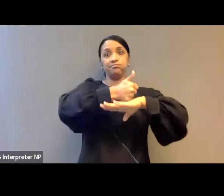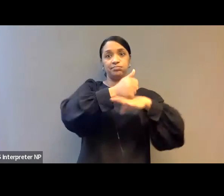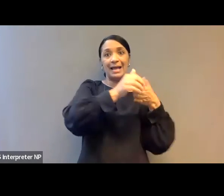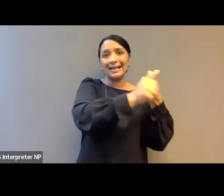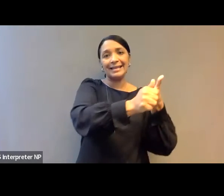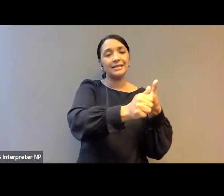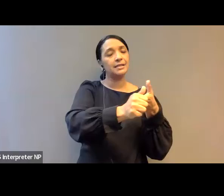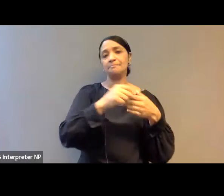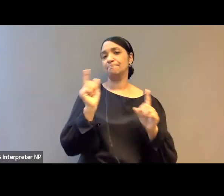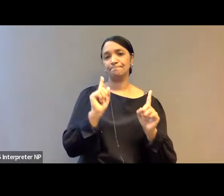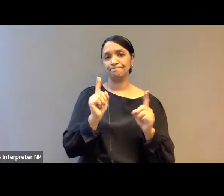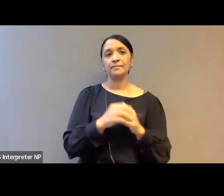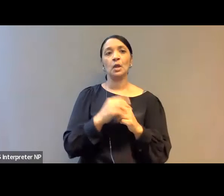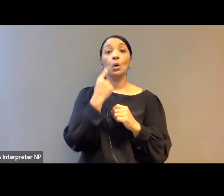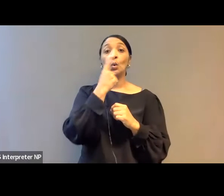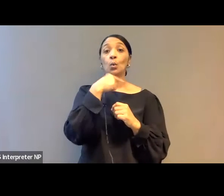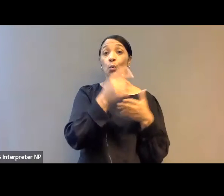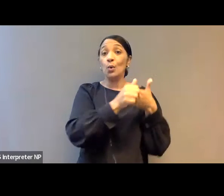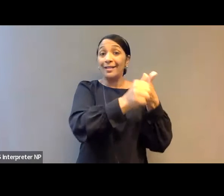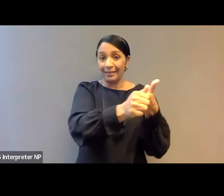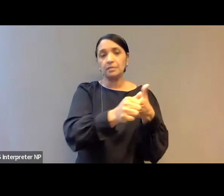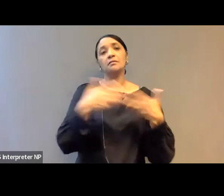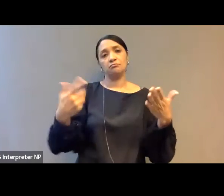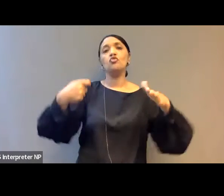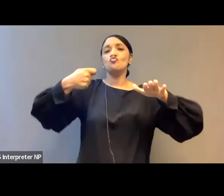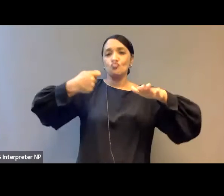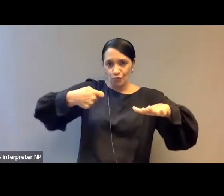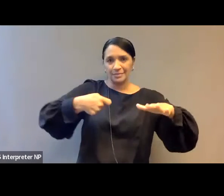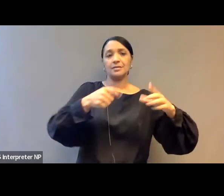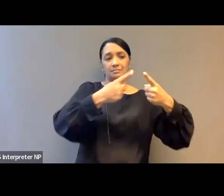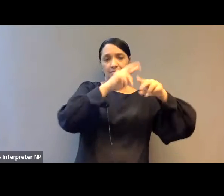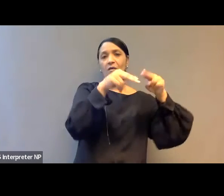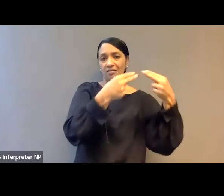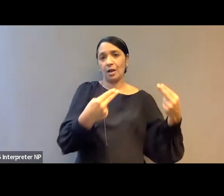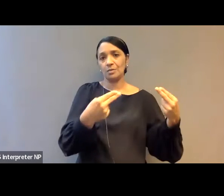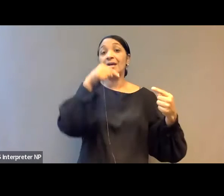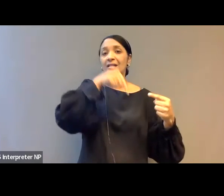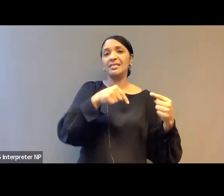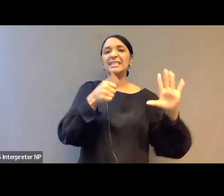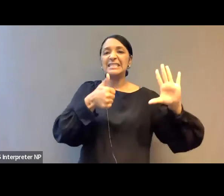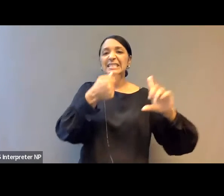Who leads the negotiations is the presidency of the Council. It's a rotating 6-month presidency